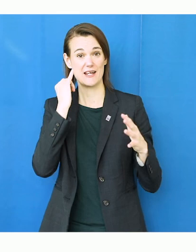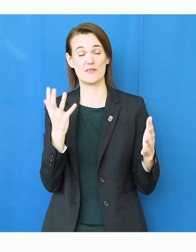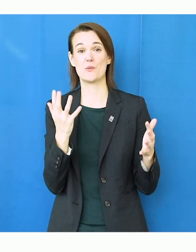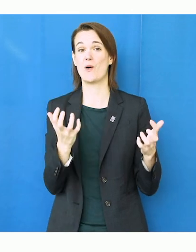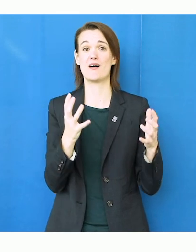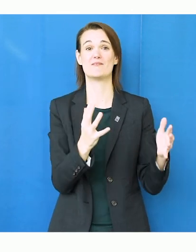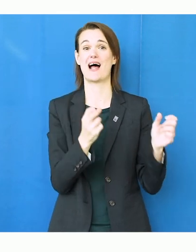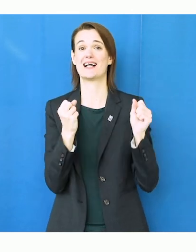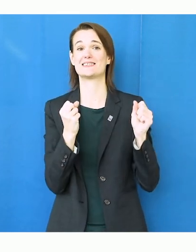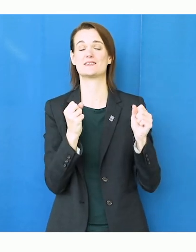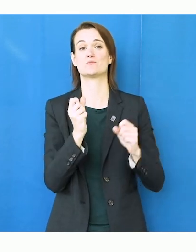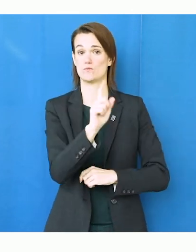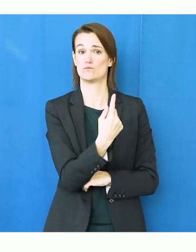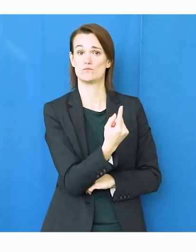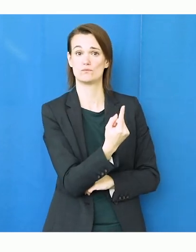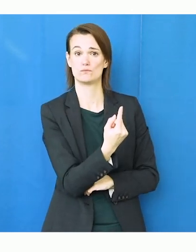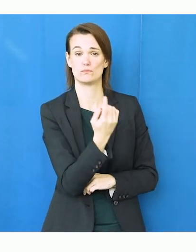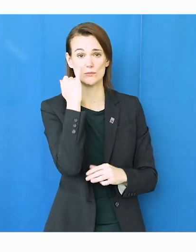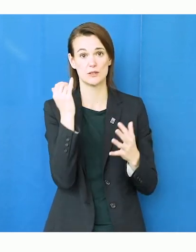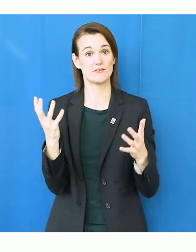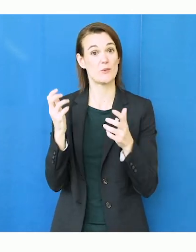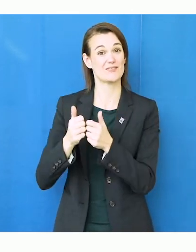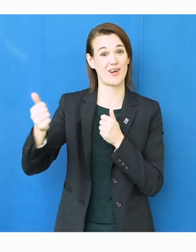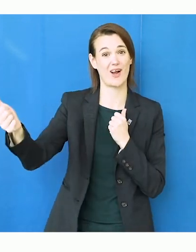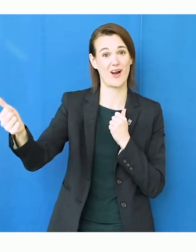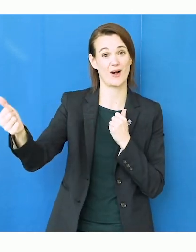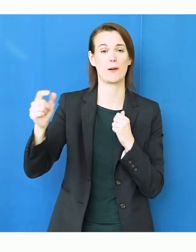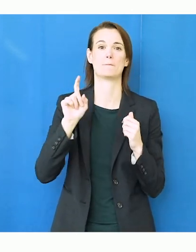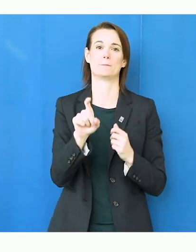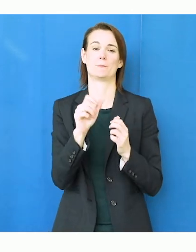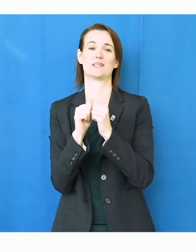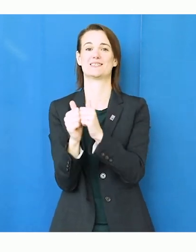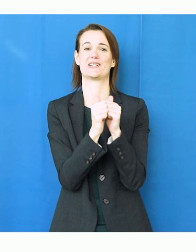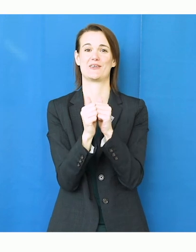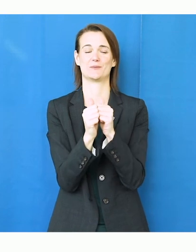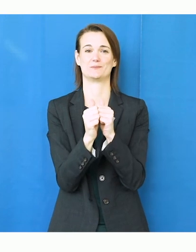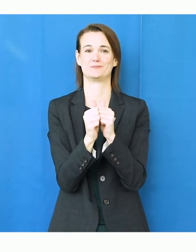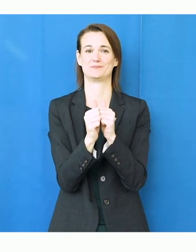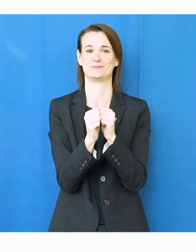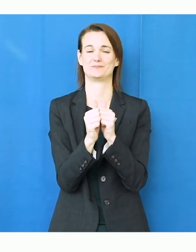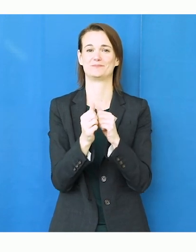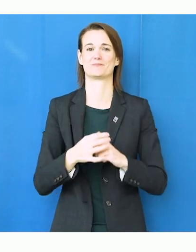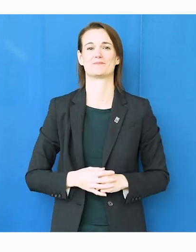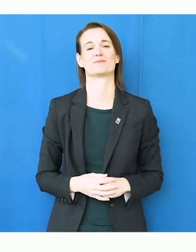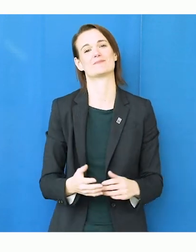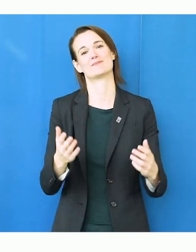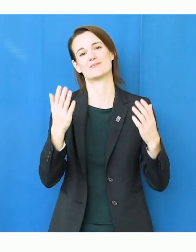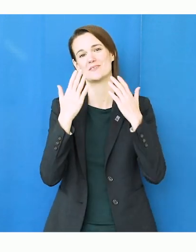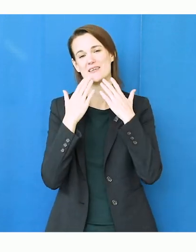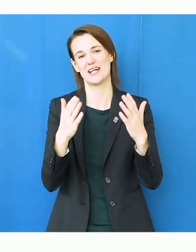If you want to go far, go together” Thank you and congratulations to the class of 2020